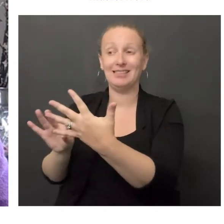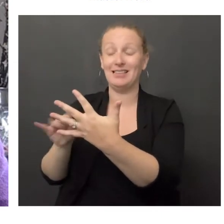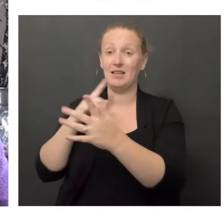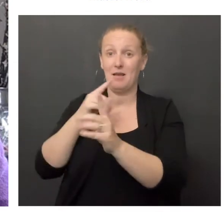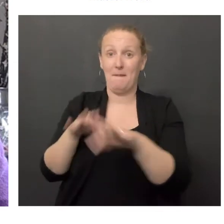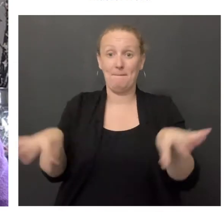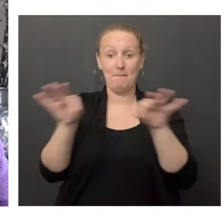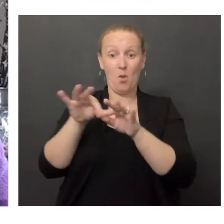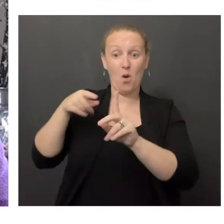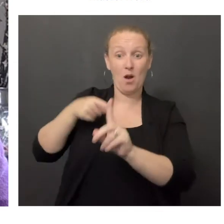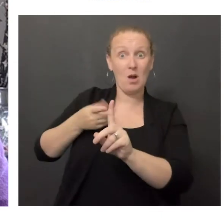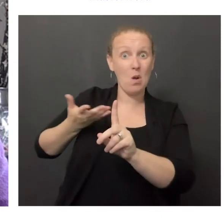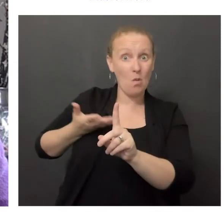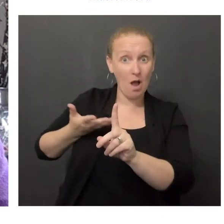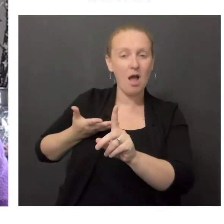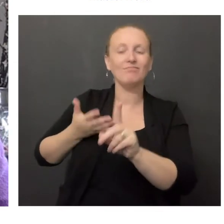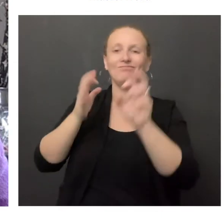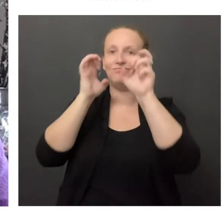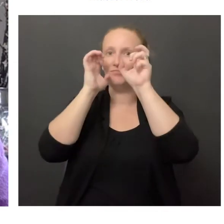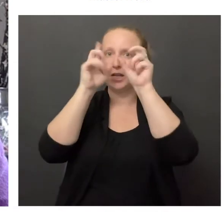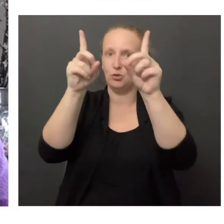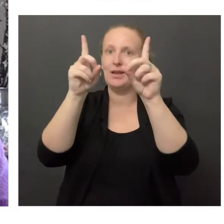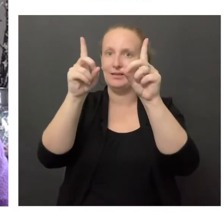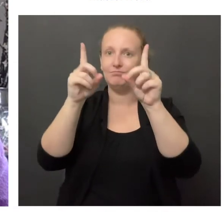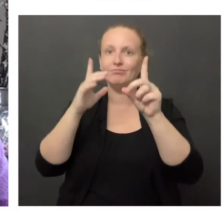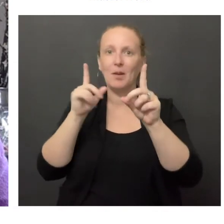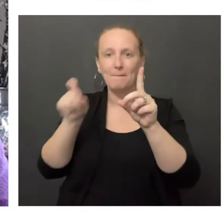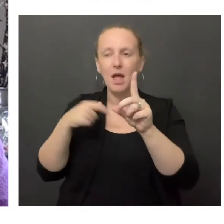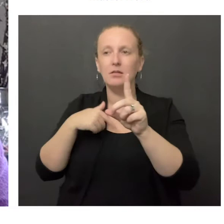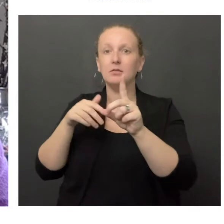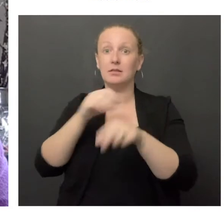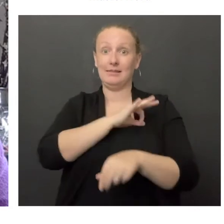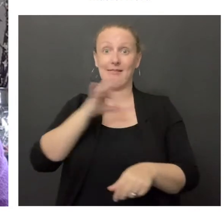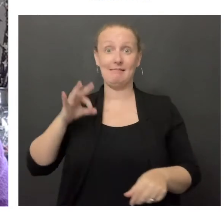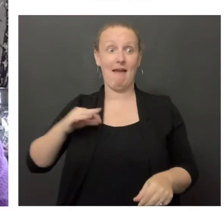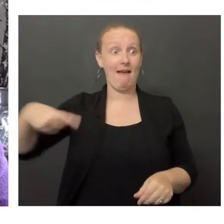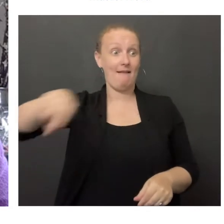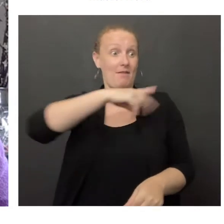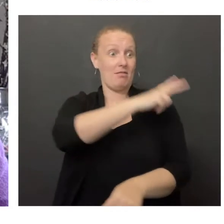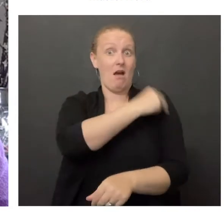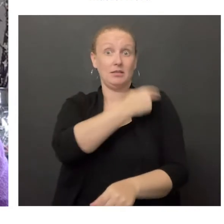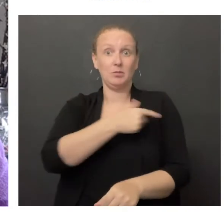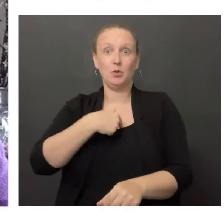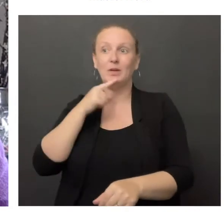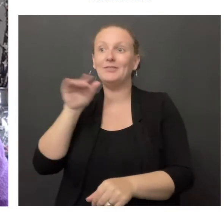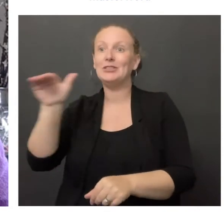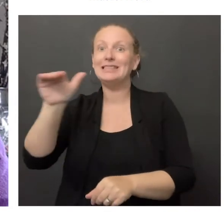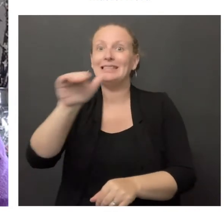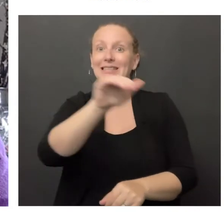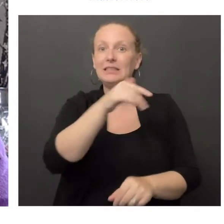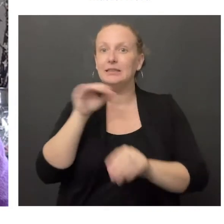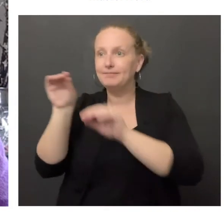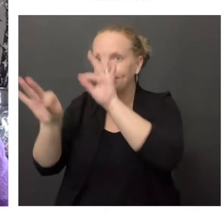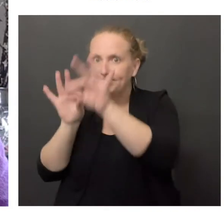to education, and education of the staff. So, there's no excuse that we should not